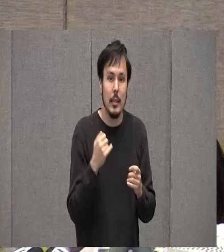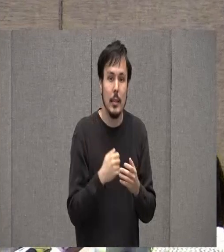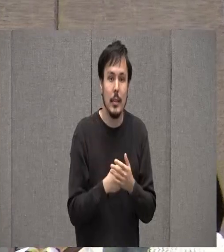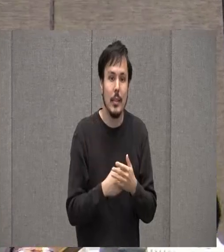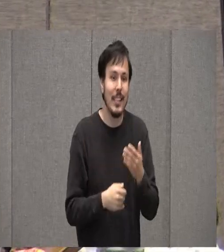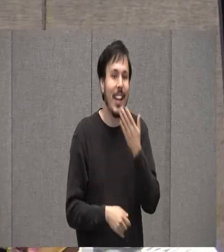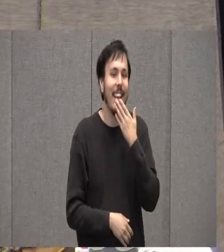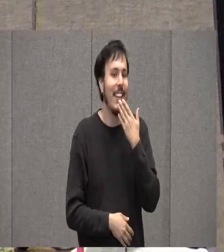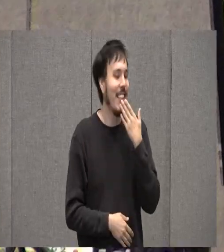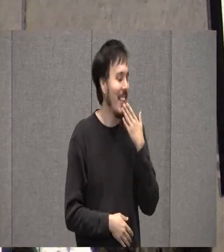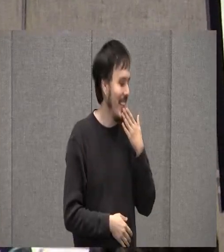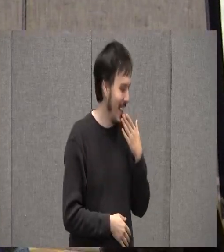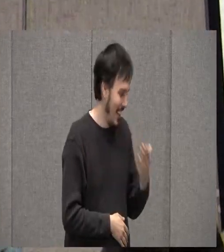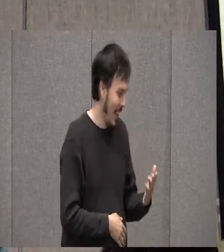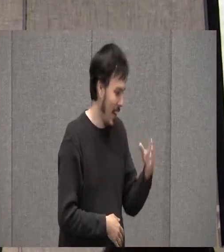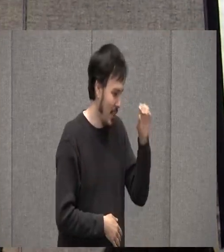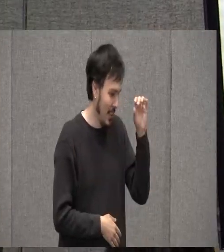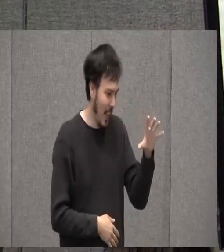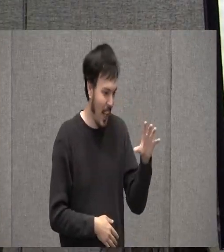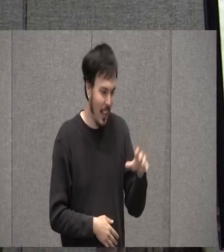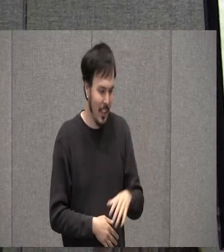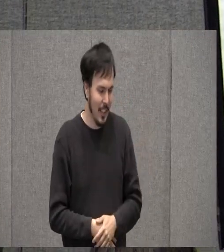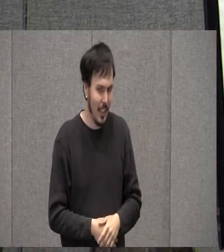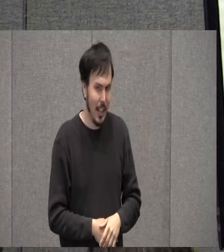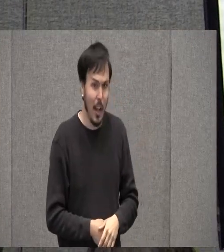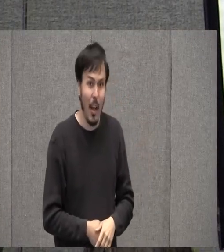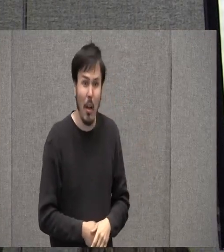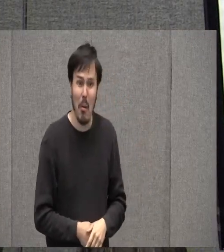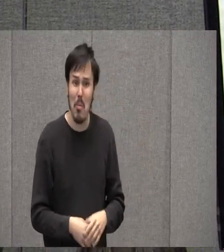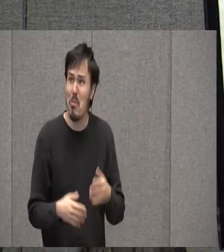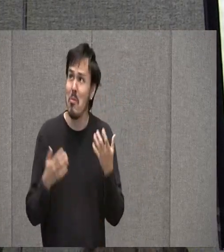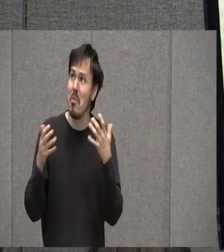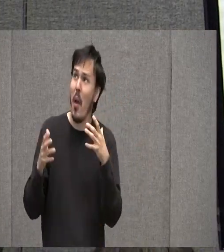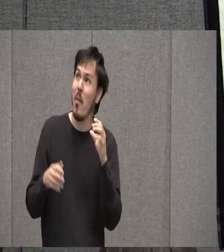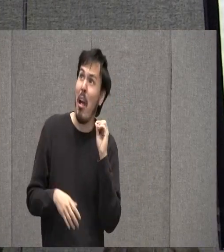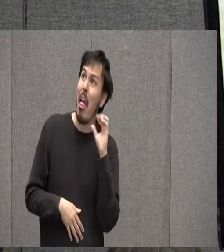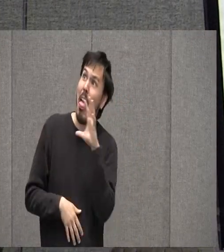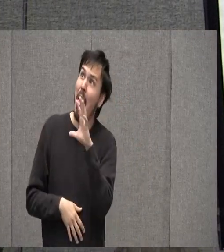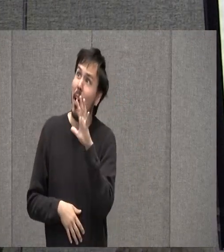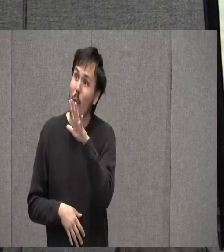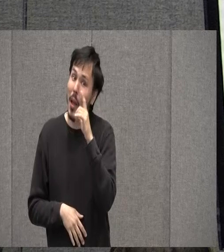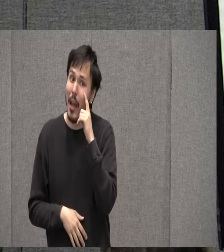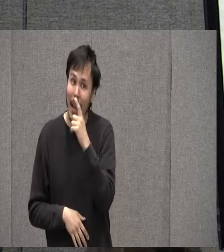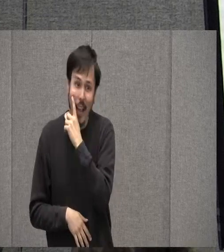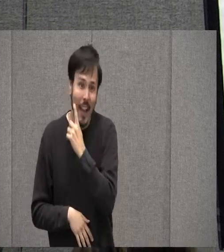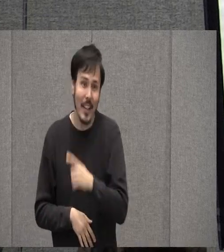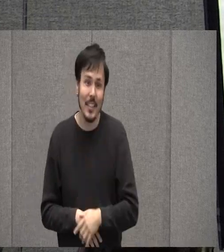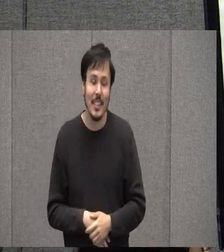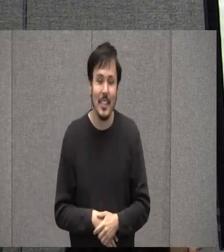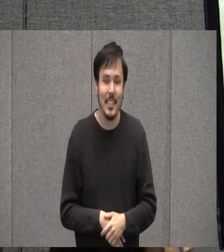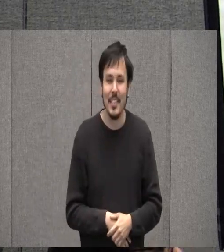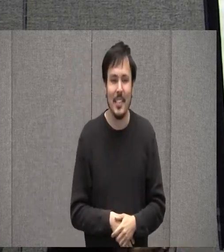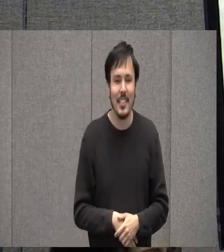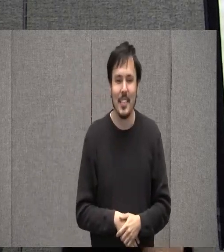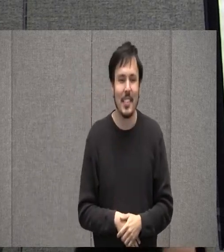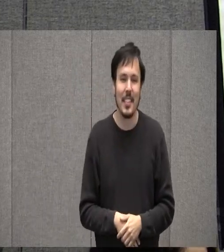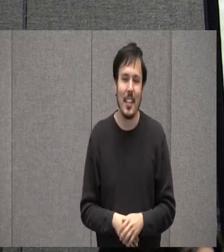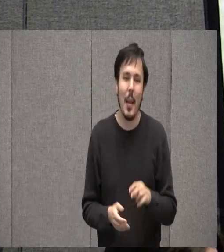[Ms Potter] You don't want the sun in your eyes anymore? So I would just take whatever kind of,